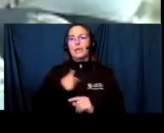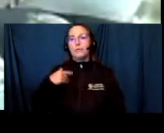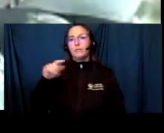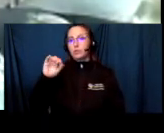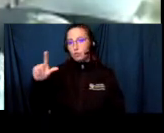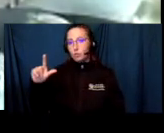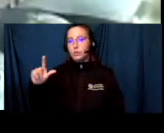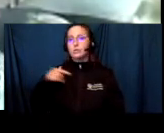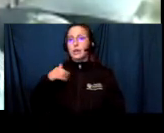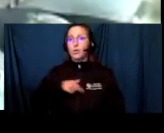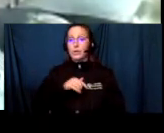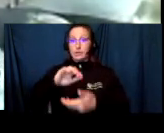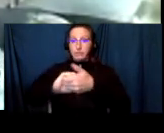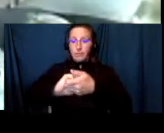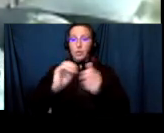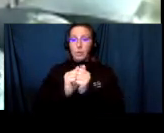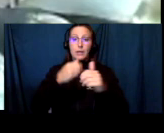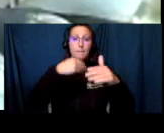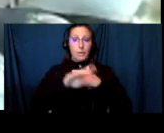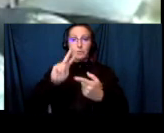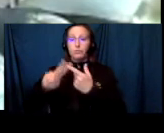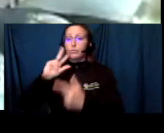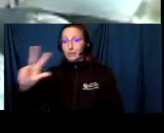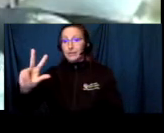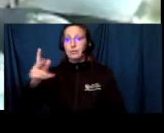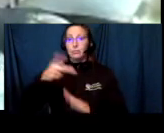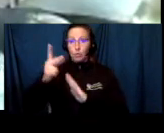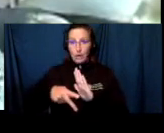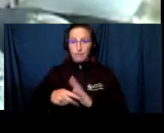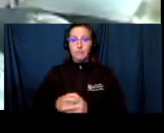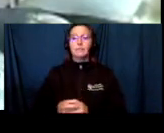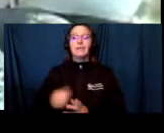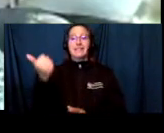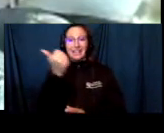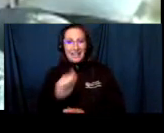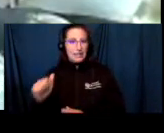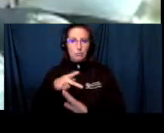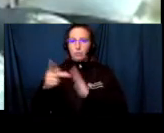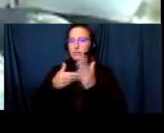the state birth to three program that any program...home visiting or birth to three